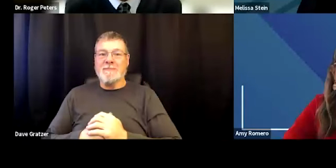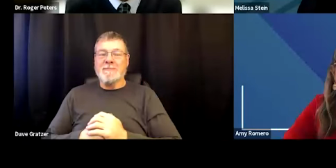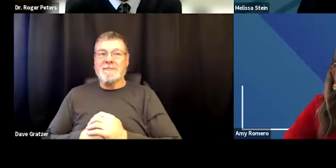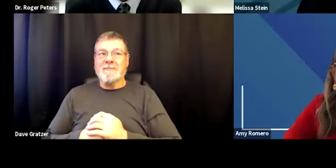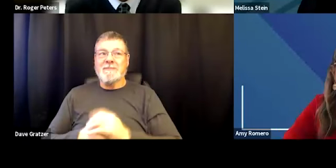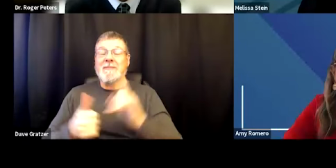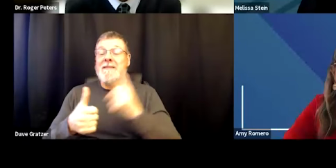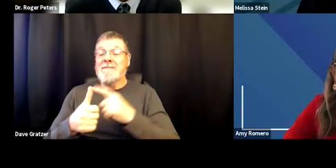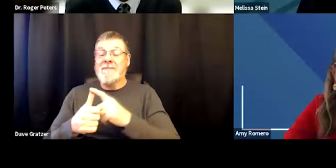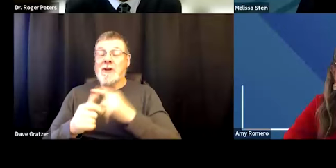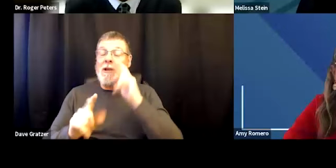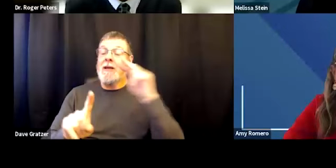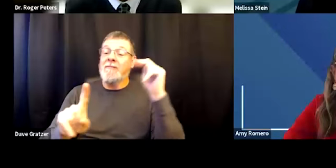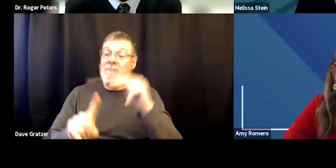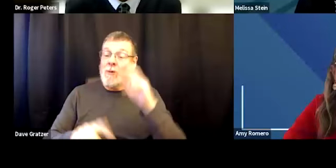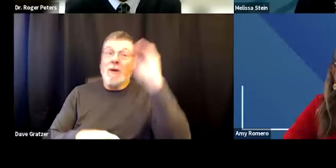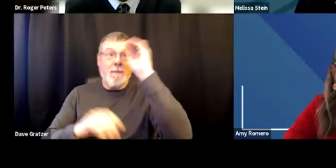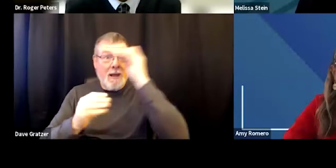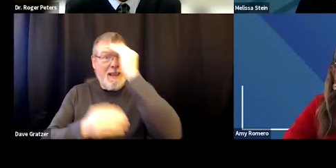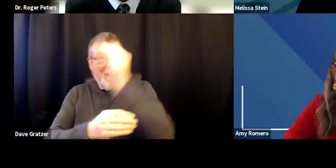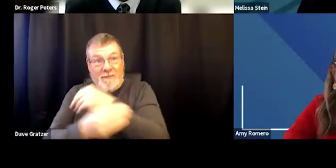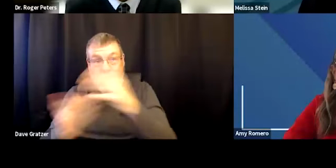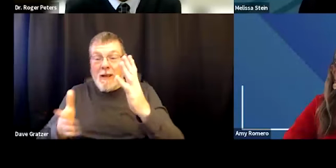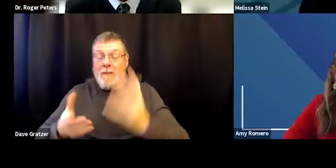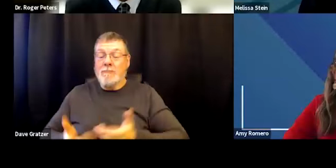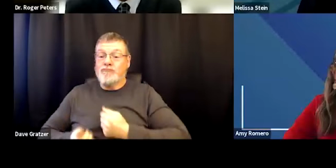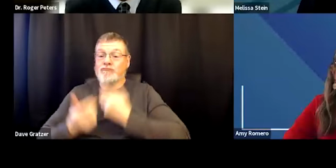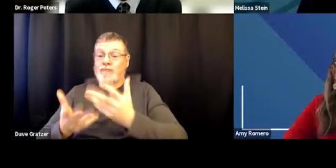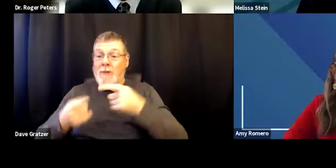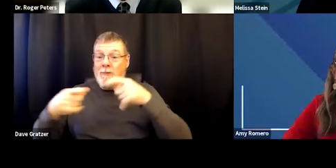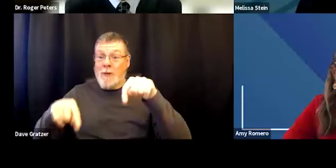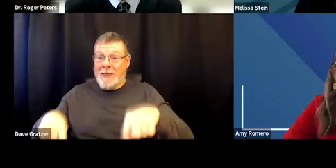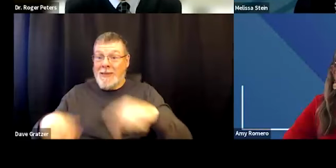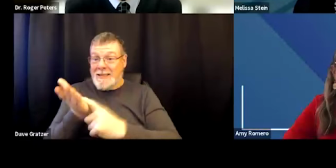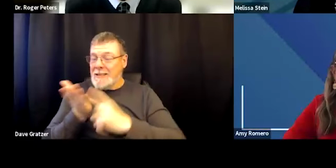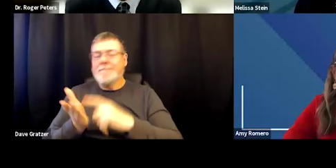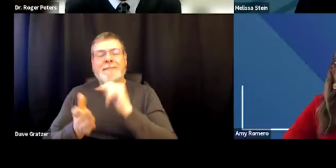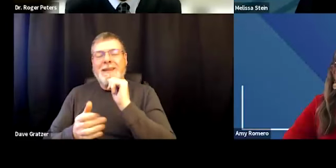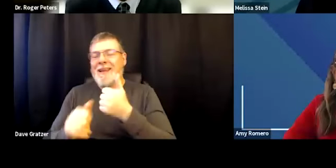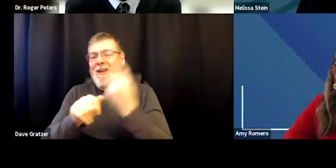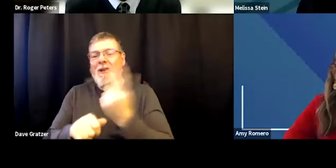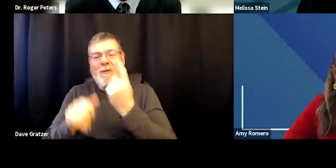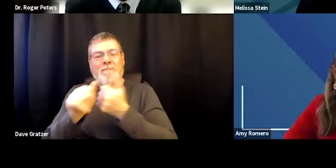First, the views, opinions, and content expressed in this presentation and discussion do not necessarily reflect the views,